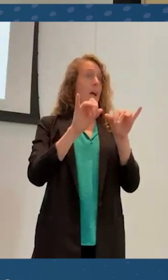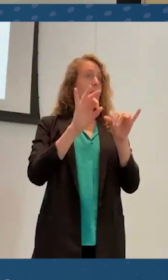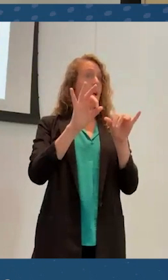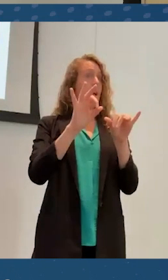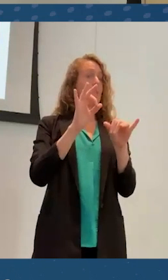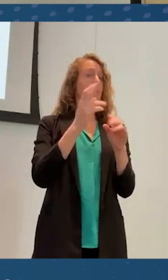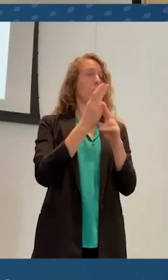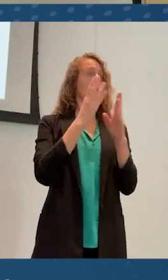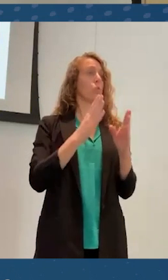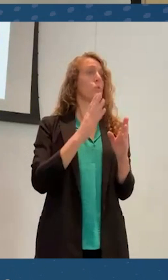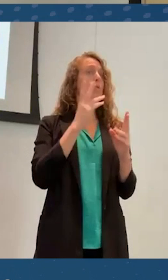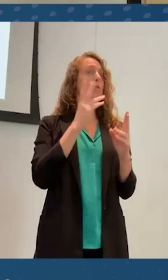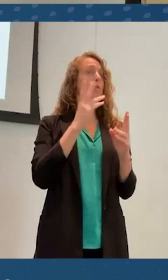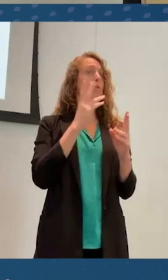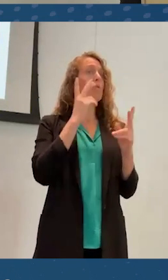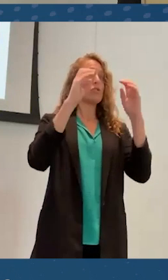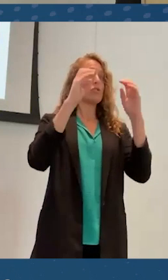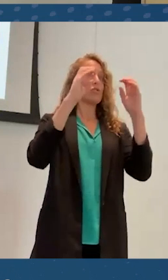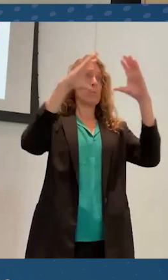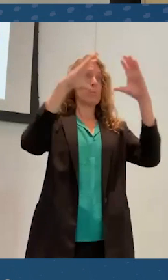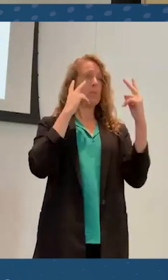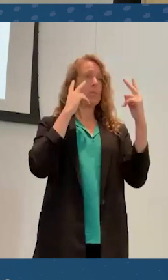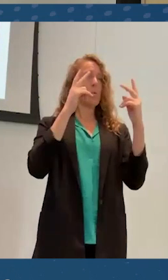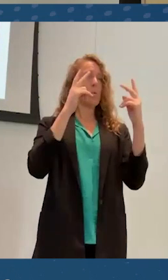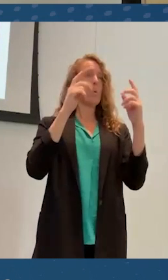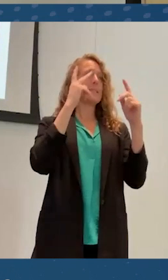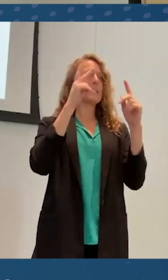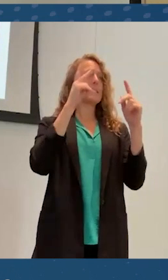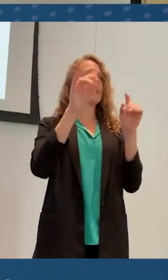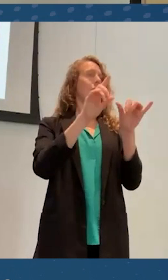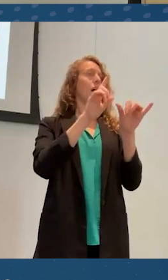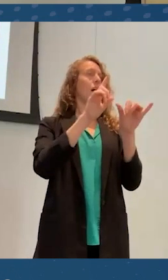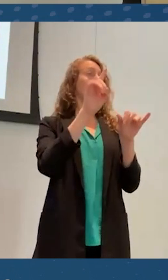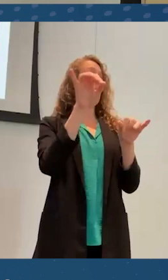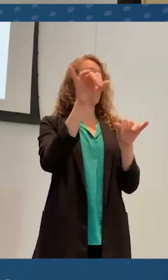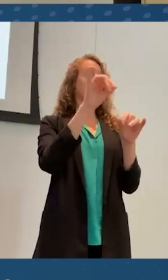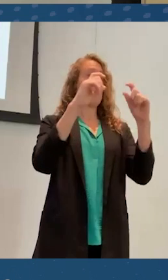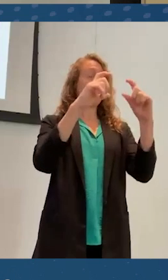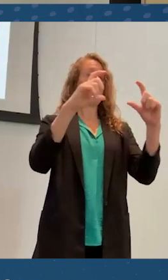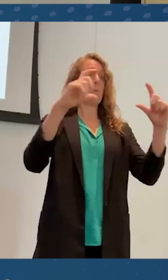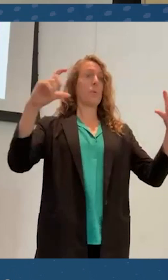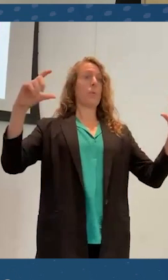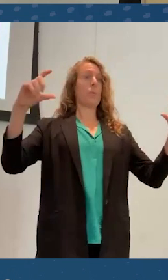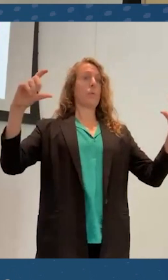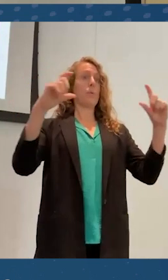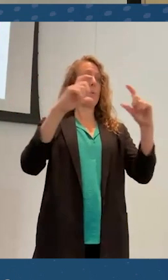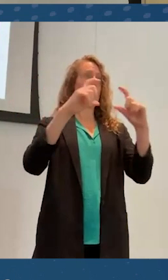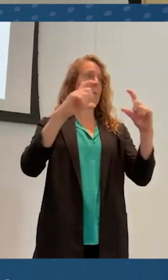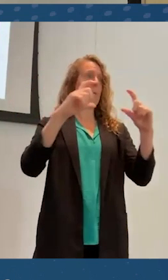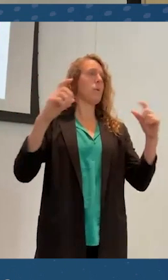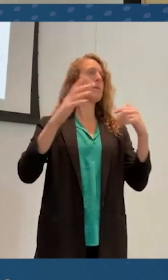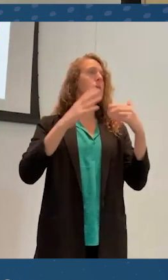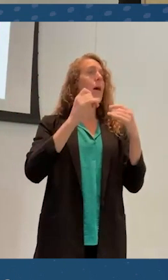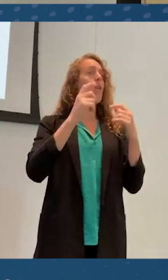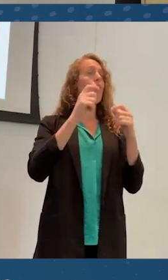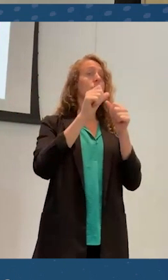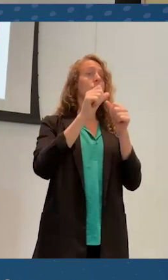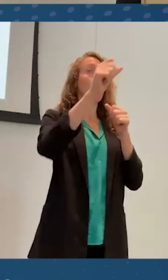appears to remain the same and constant to them, regardless of how far away the text is.